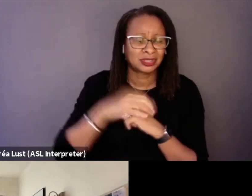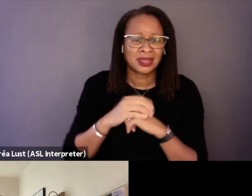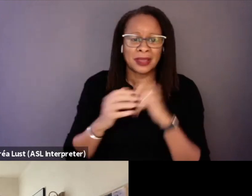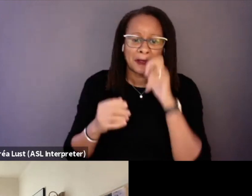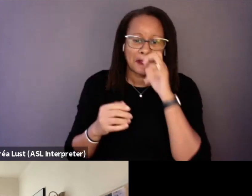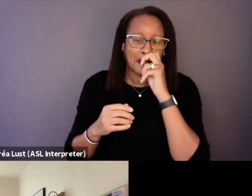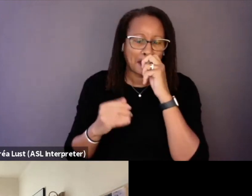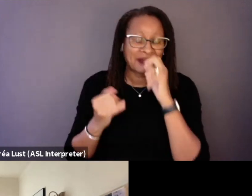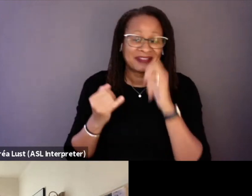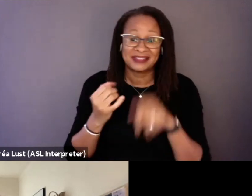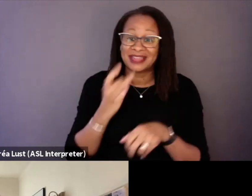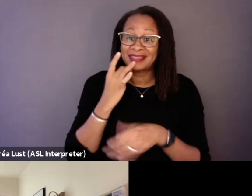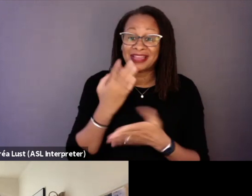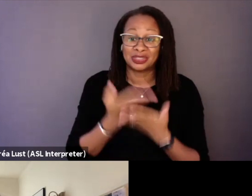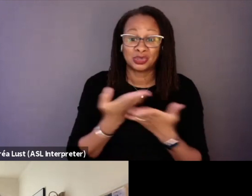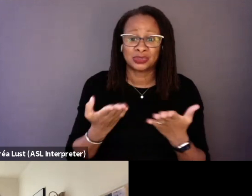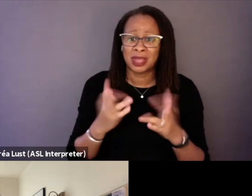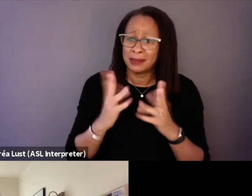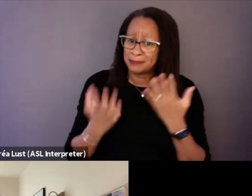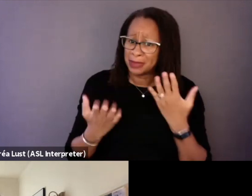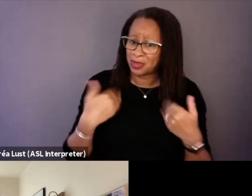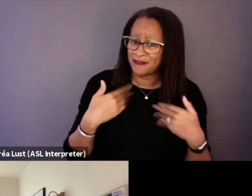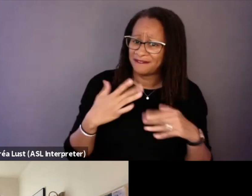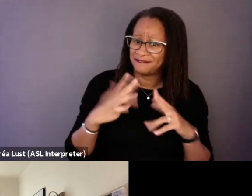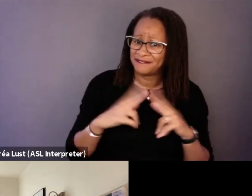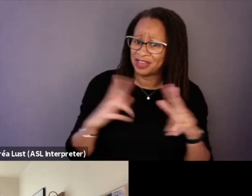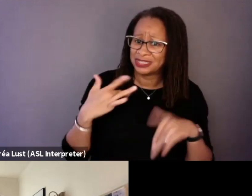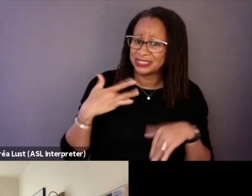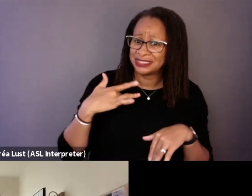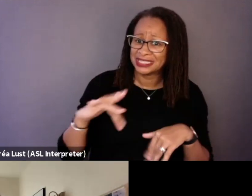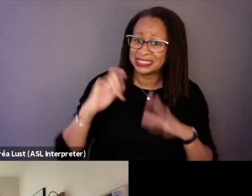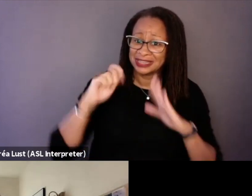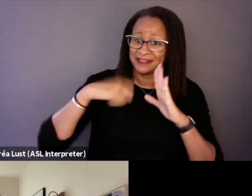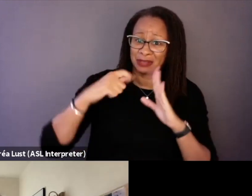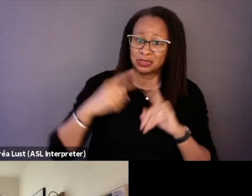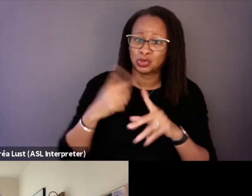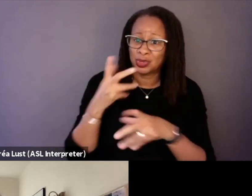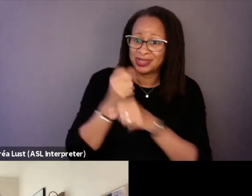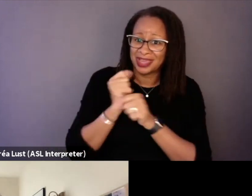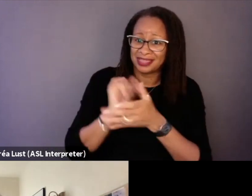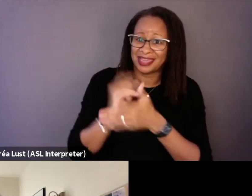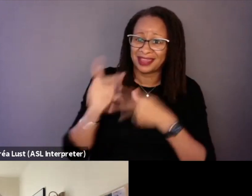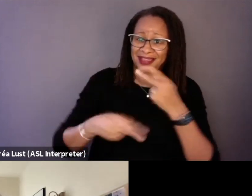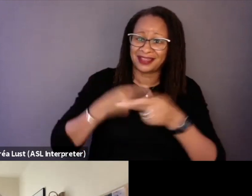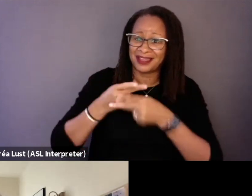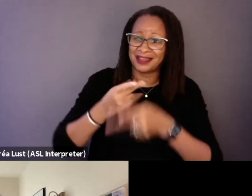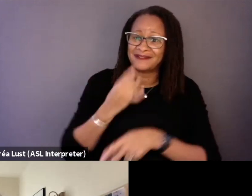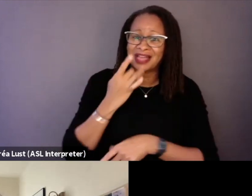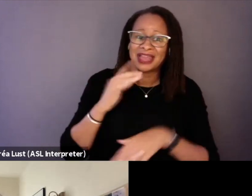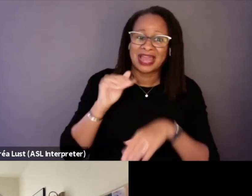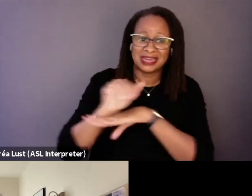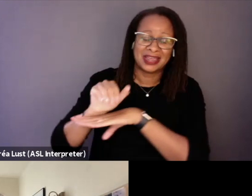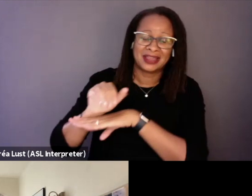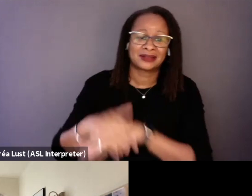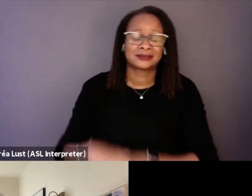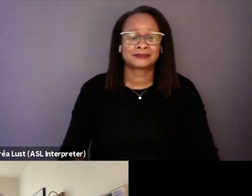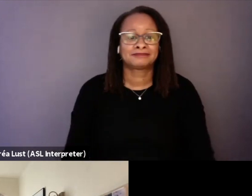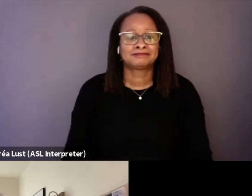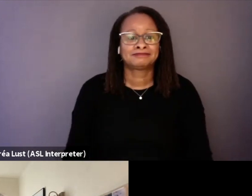You must have had very sensitive cameras to be able to do some of this. Well, it was my 5D Mark II,